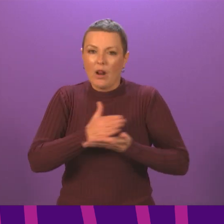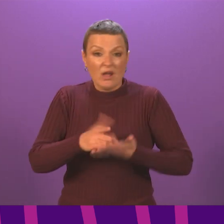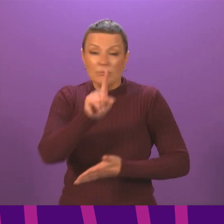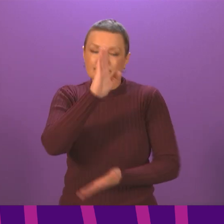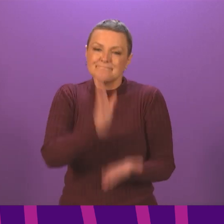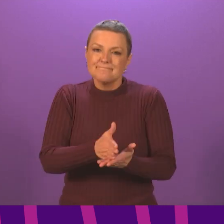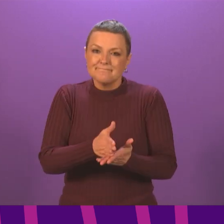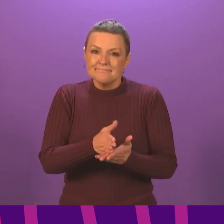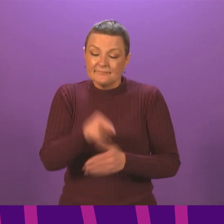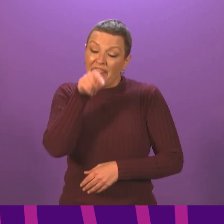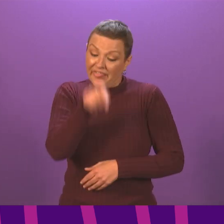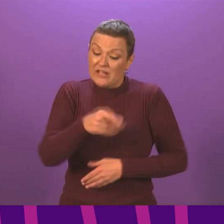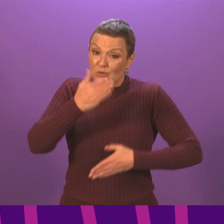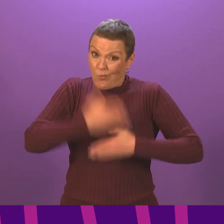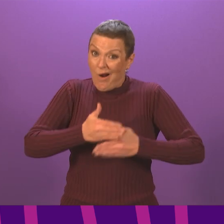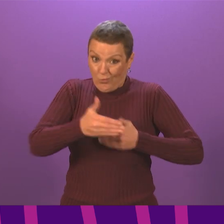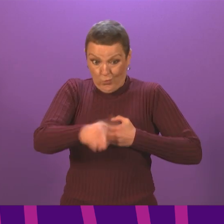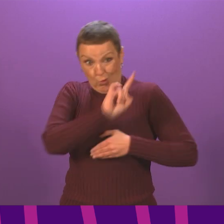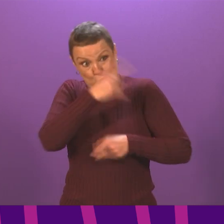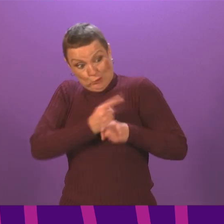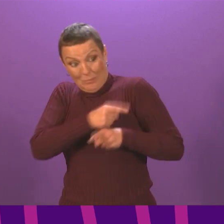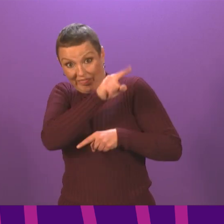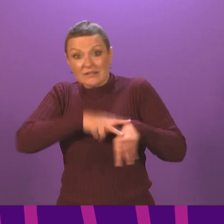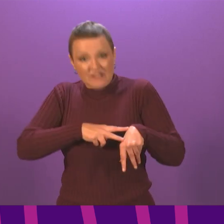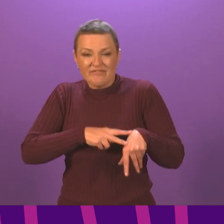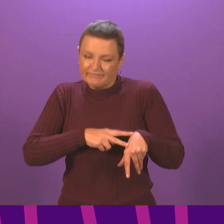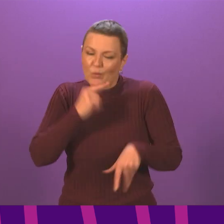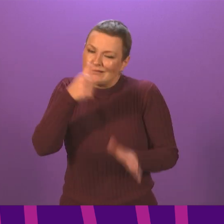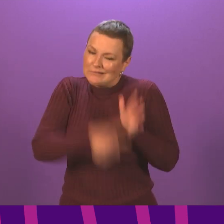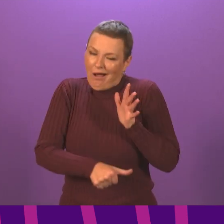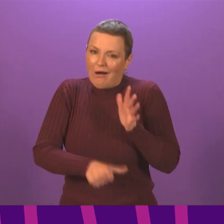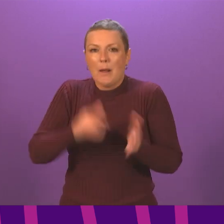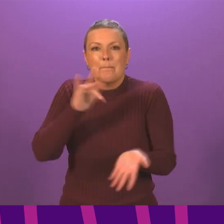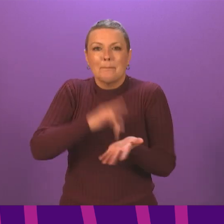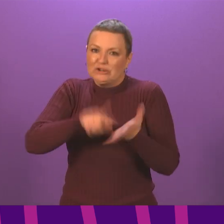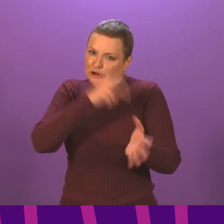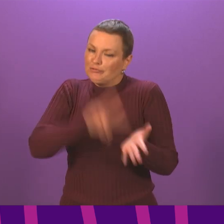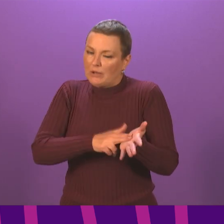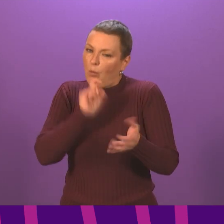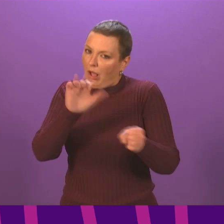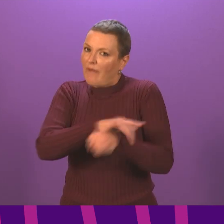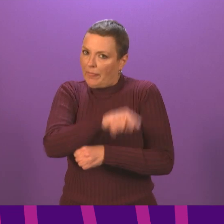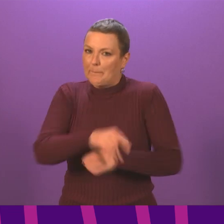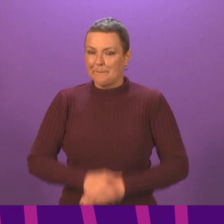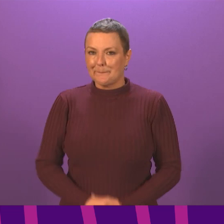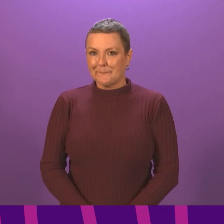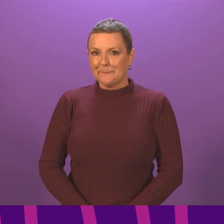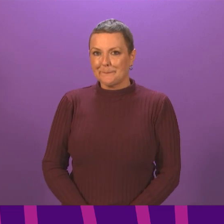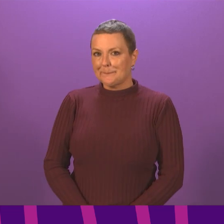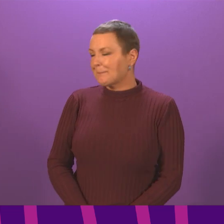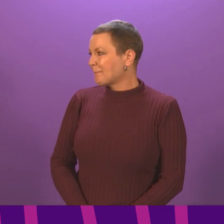either, but that work will begin from mid-January for the staff that Ms McAlpine referred to.